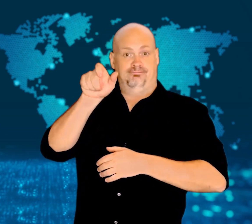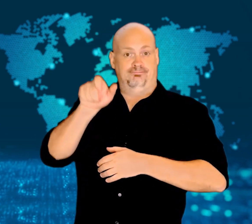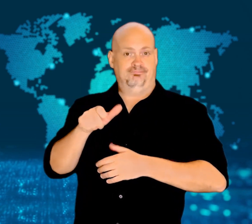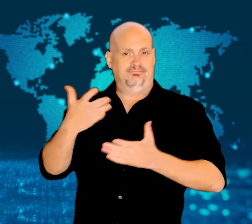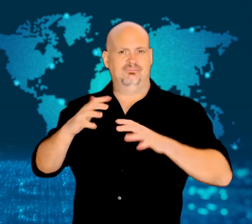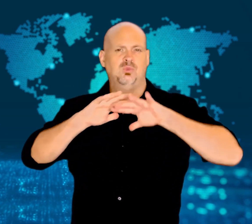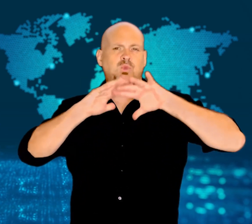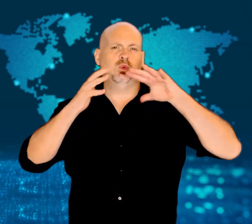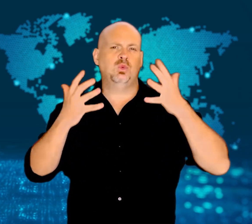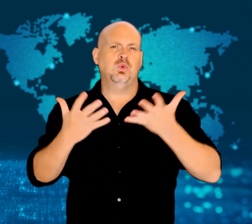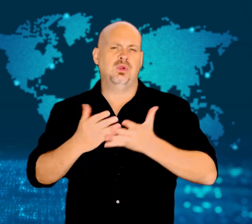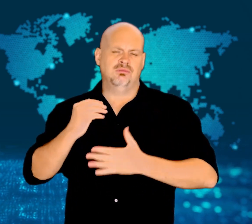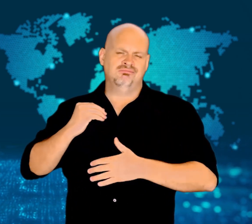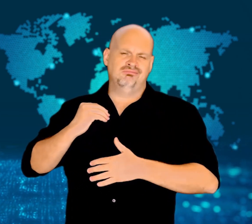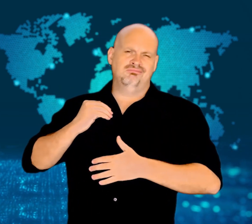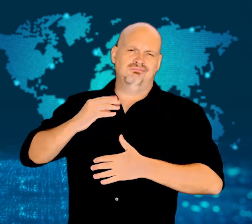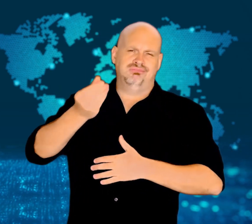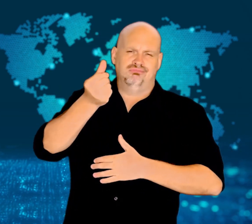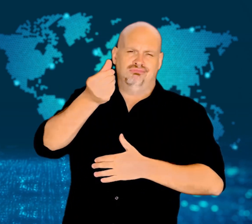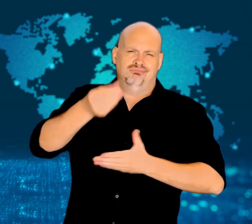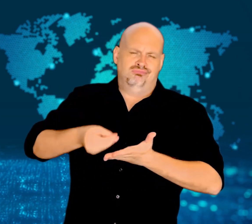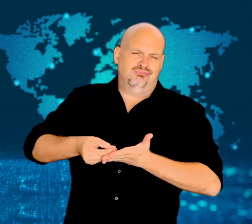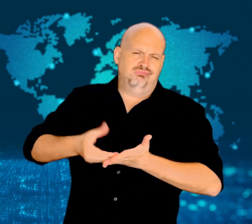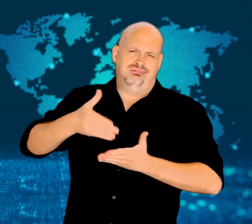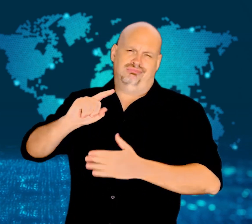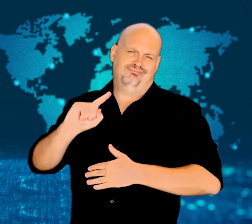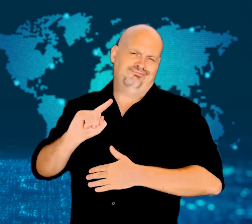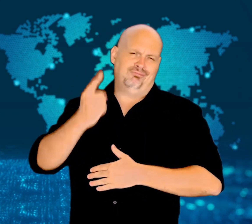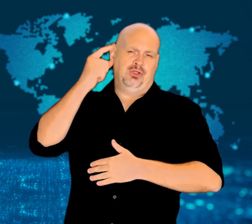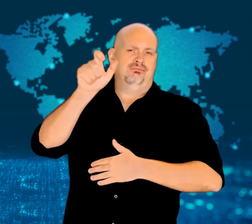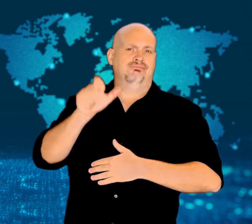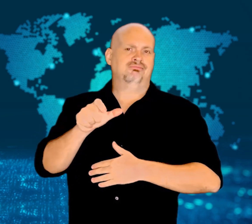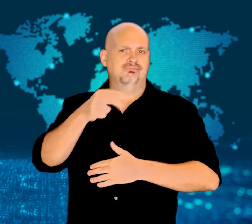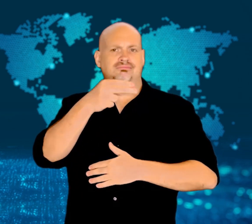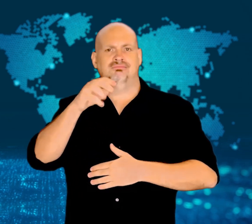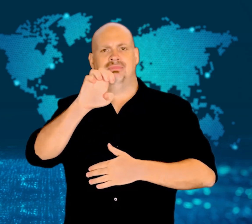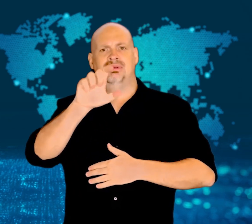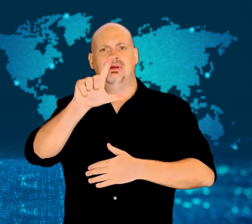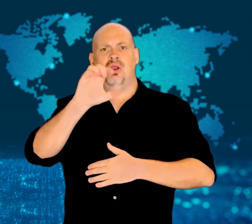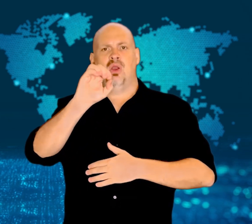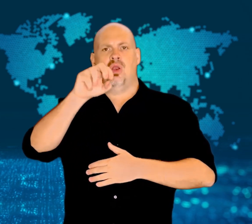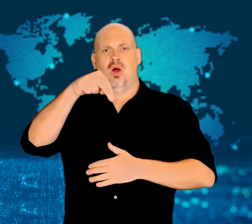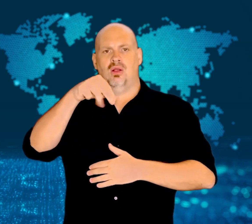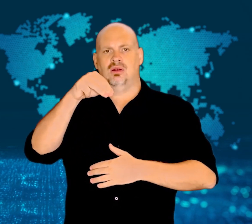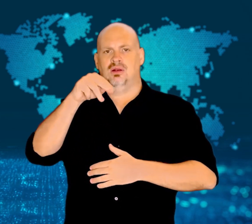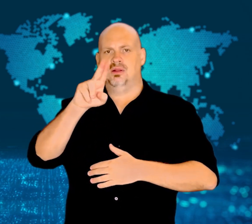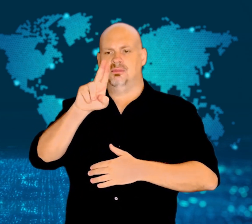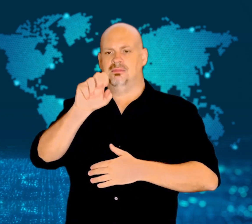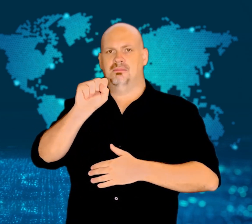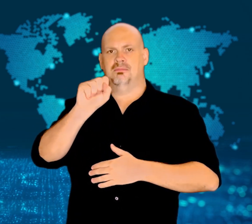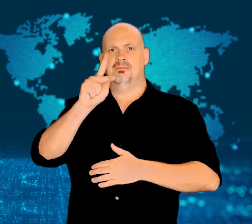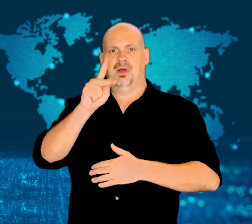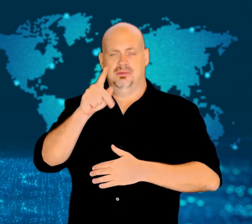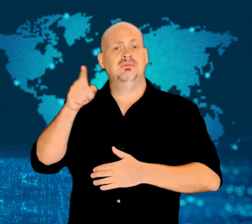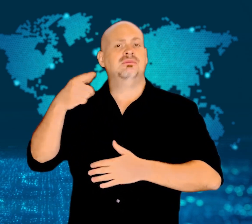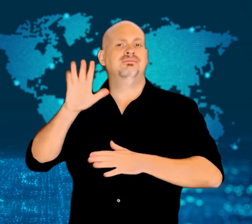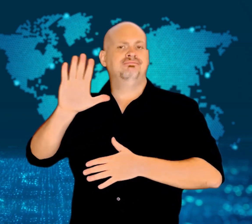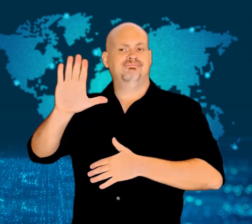his personal money to pay for the company and took out a loan